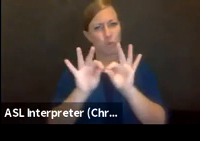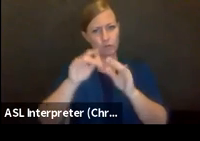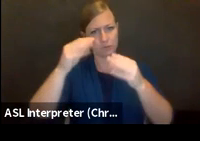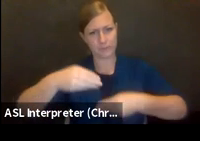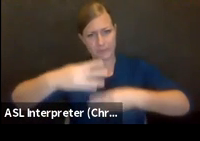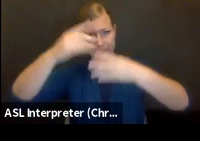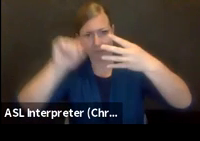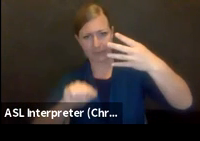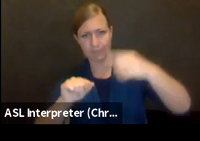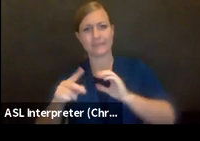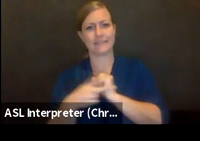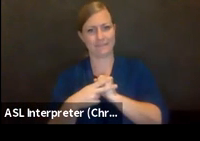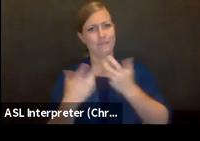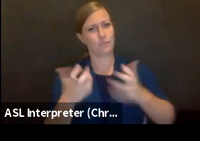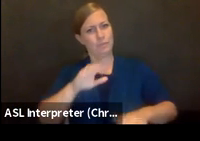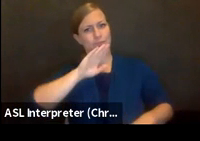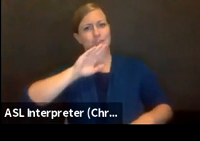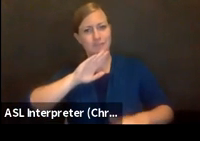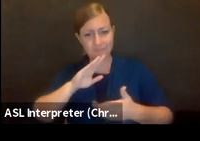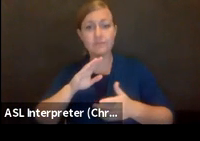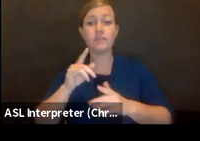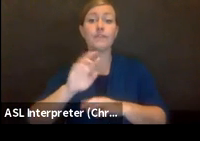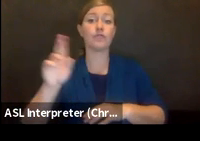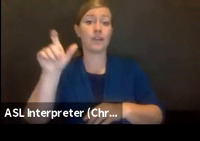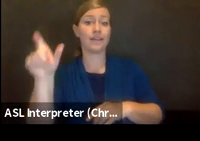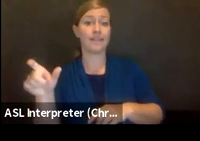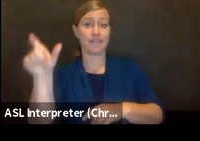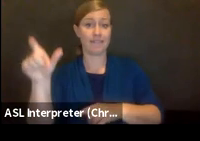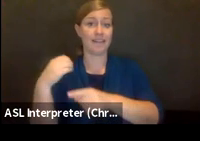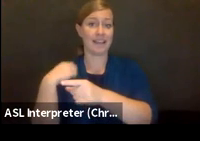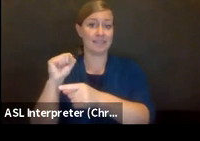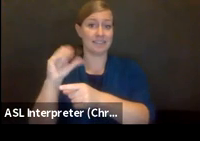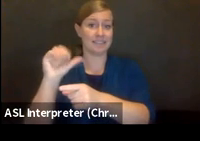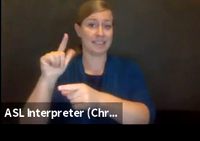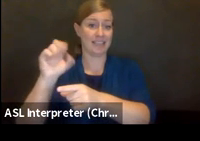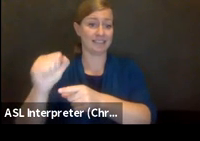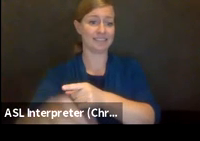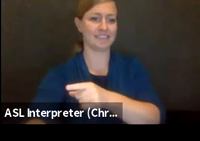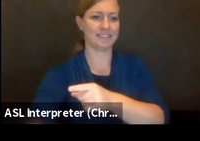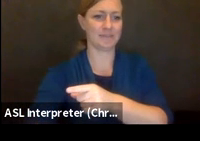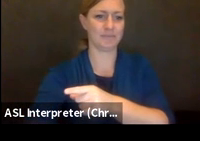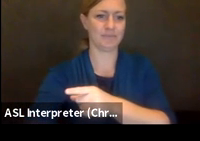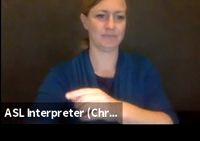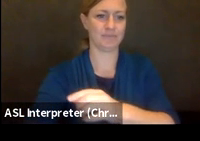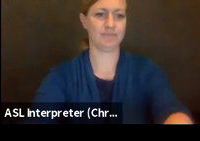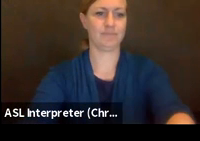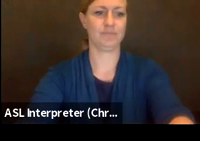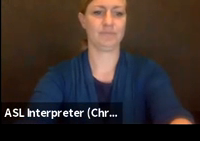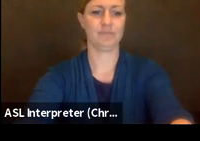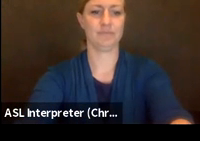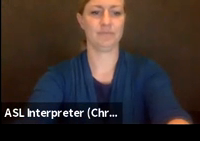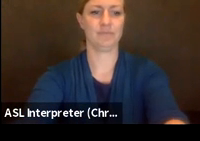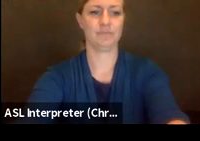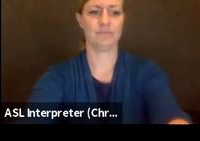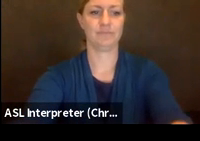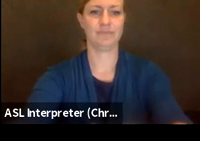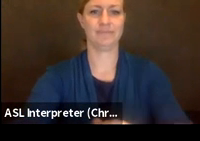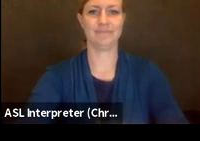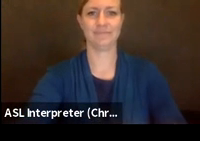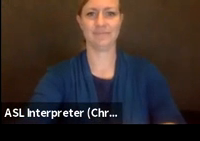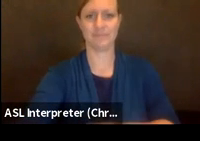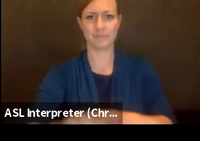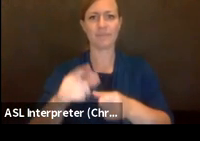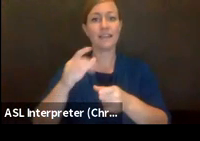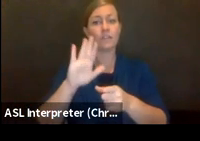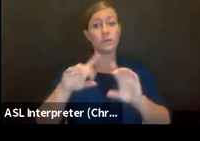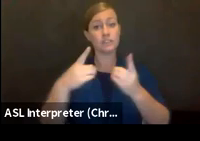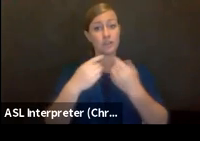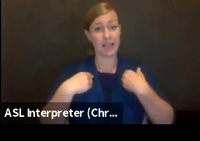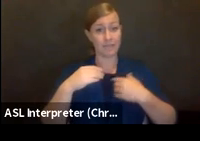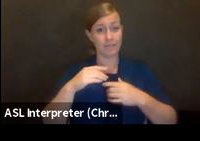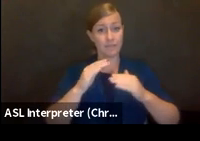ESD 189 - Amy Colburn: And then on the right side there's scales. So once again, like most things, this is if your district has an enterprise account. The you will not probably be able to change a whole lot over here.